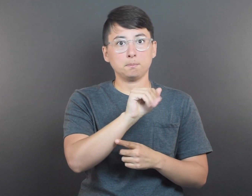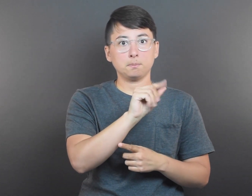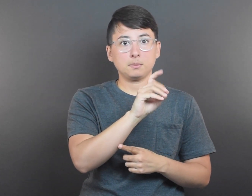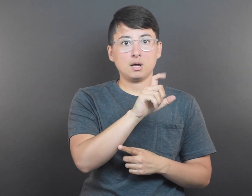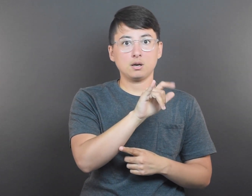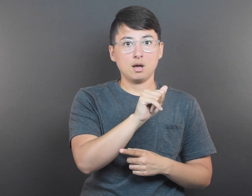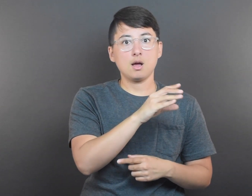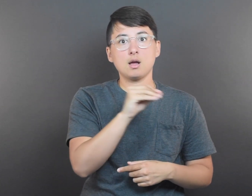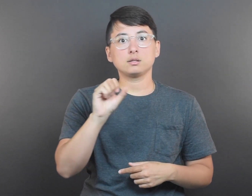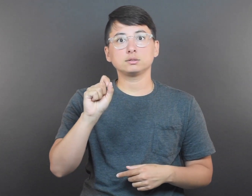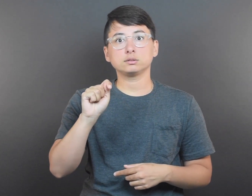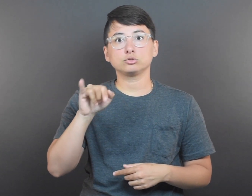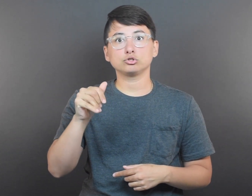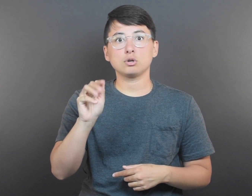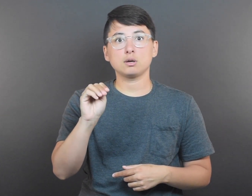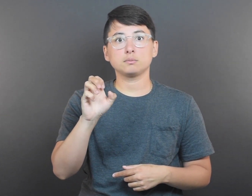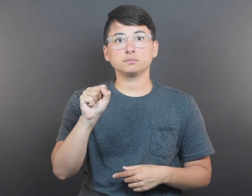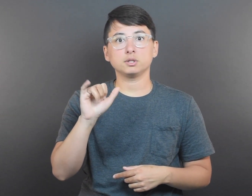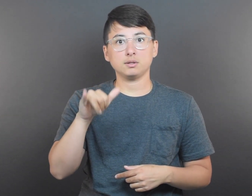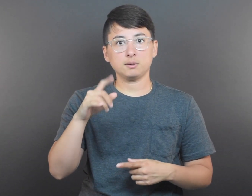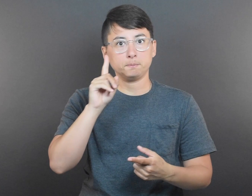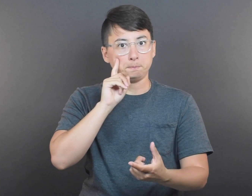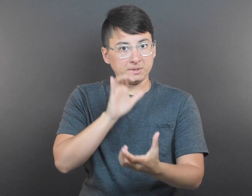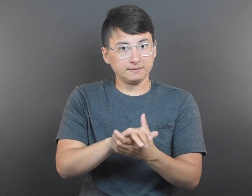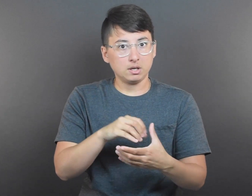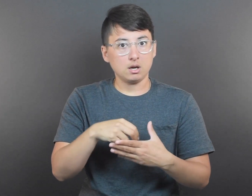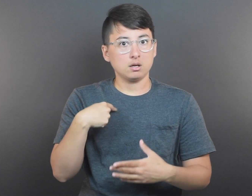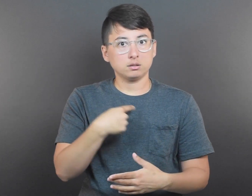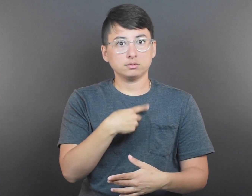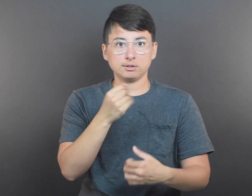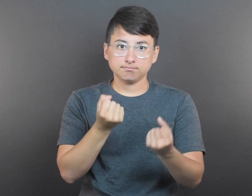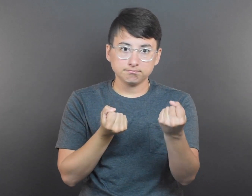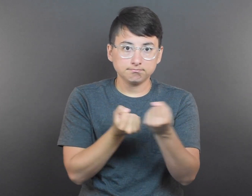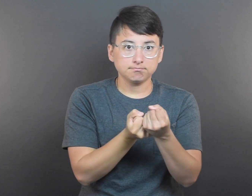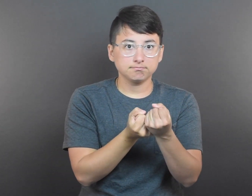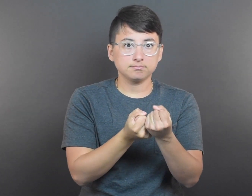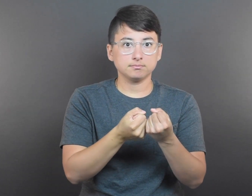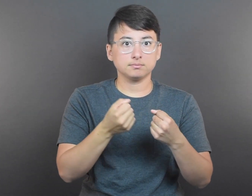us and backed us up.